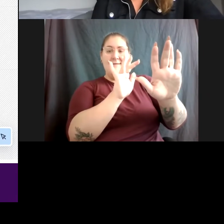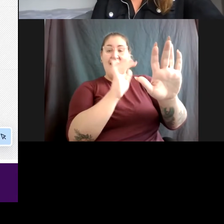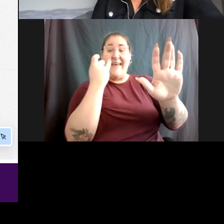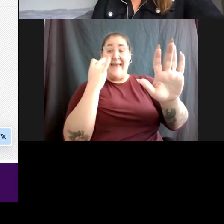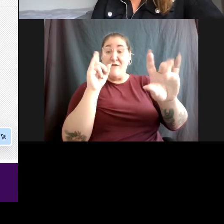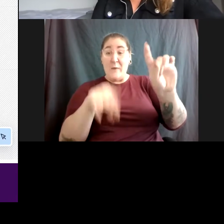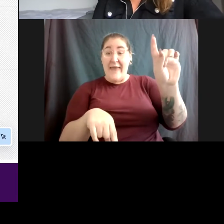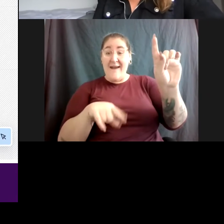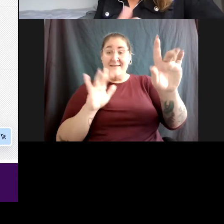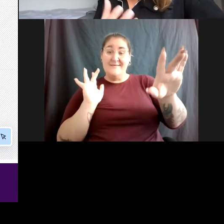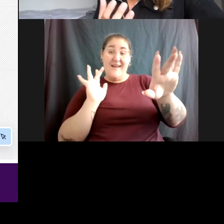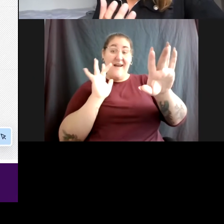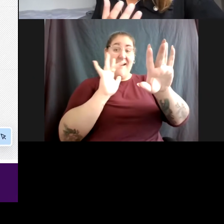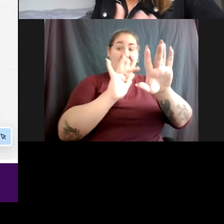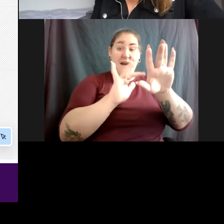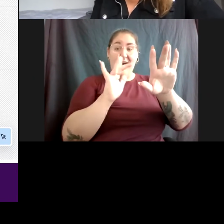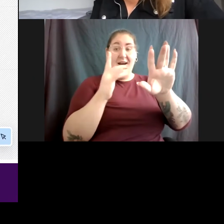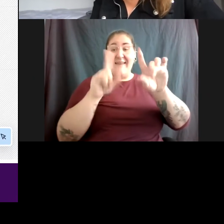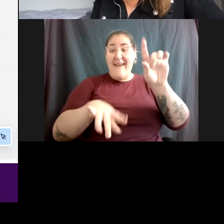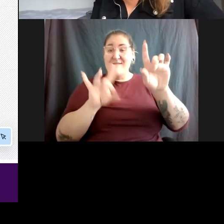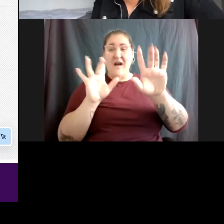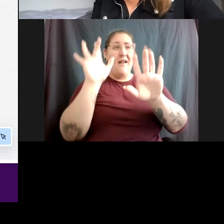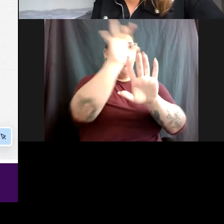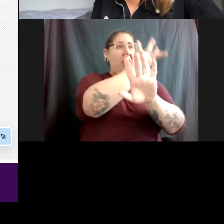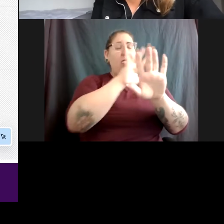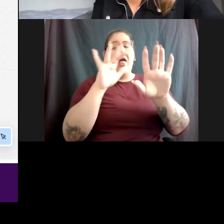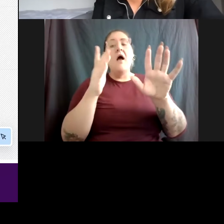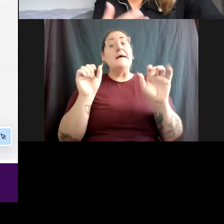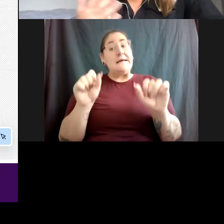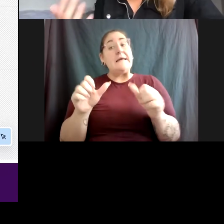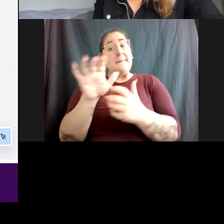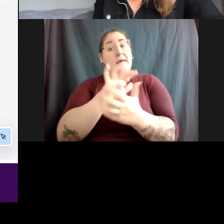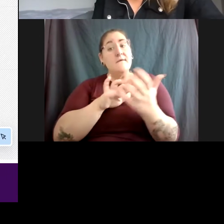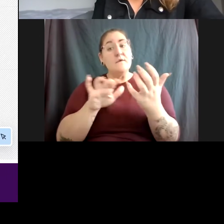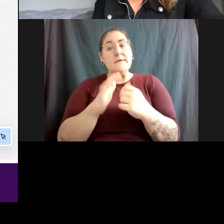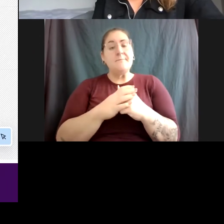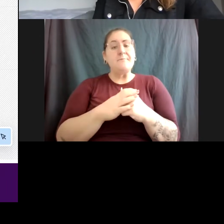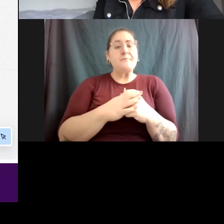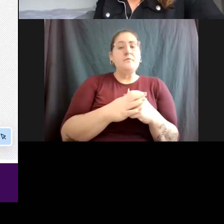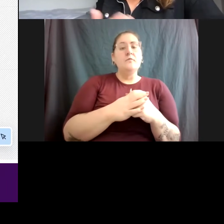very confusing. So, on the screen I have a schedule, it's laid out like a calendar, you